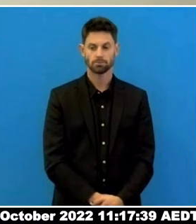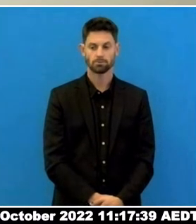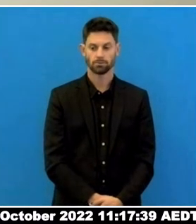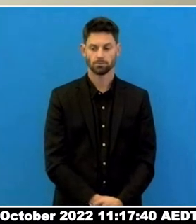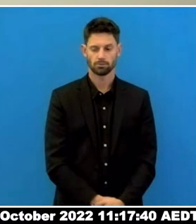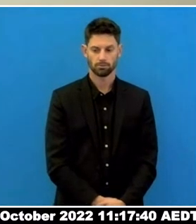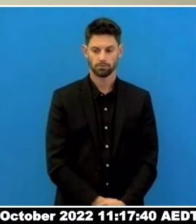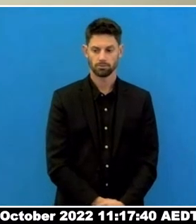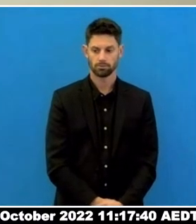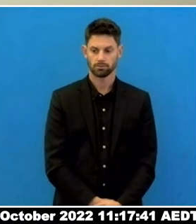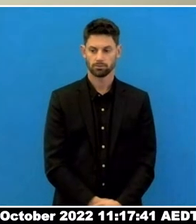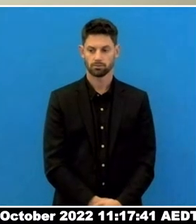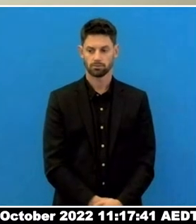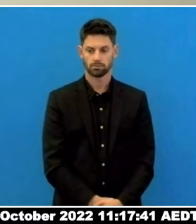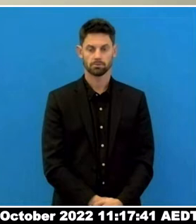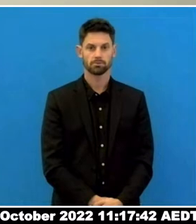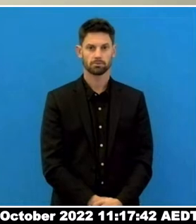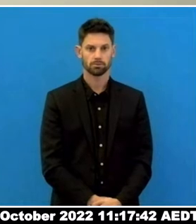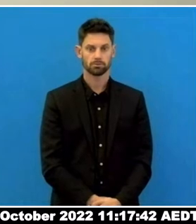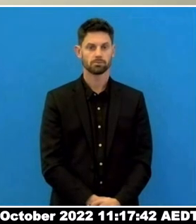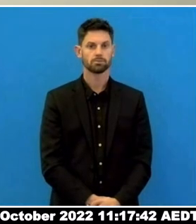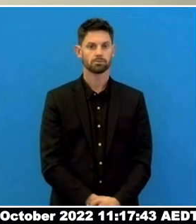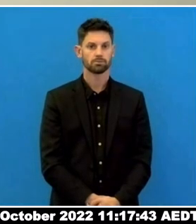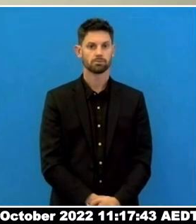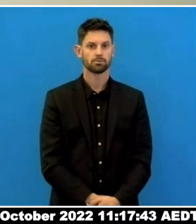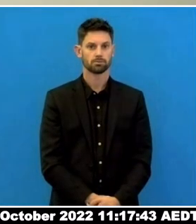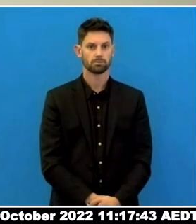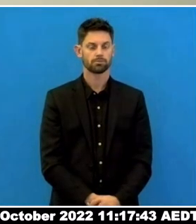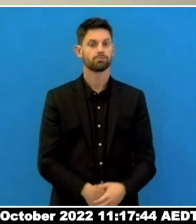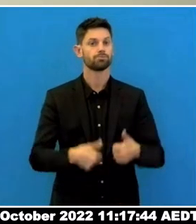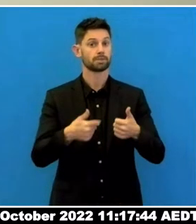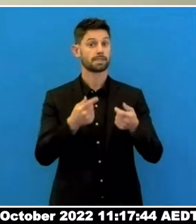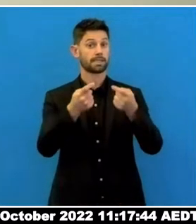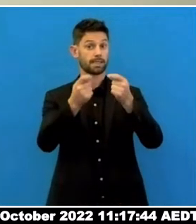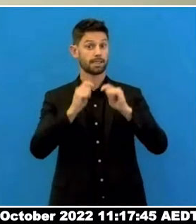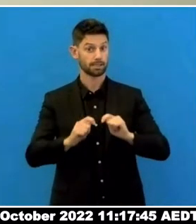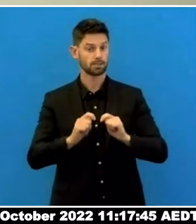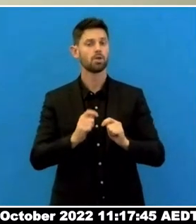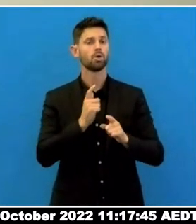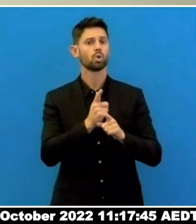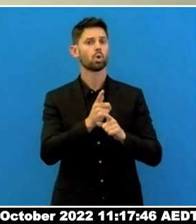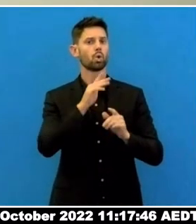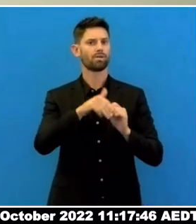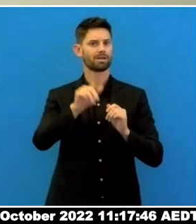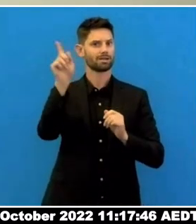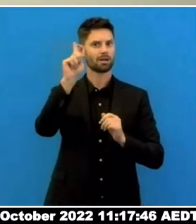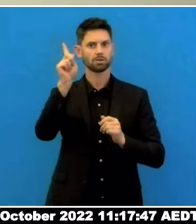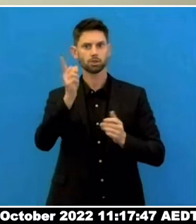Okay. "Current supports and access to services. I have no one here.